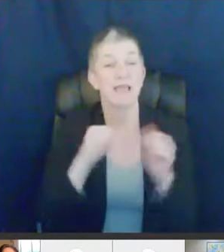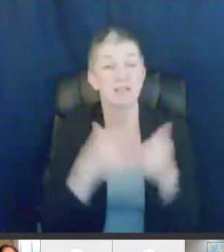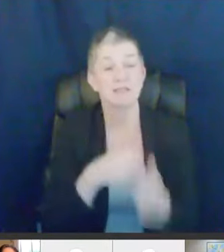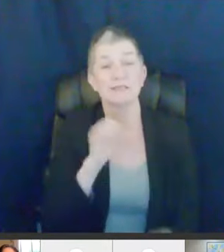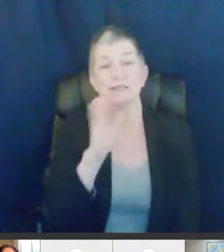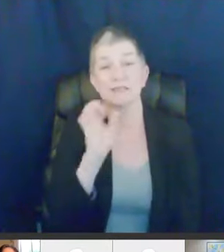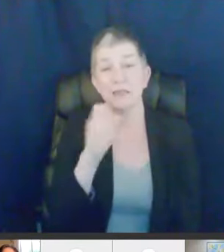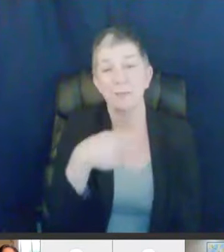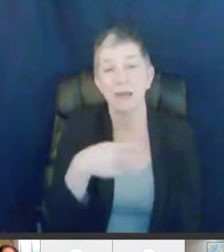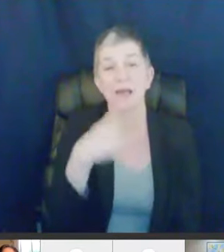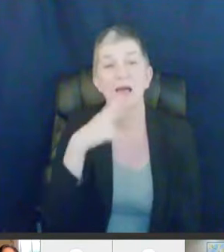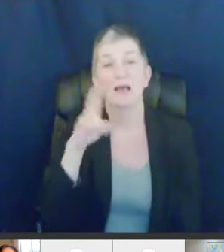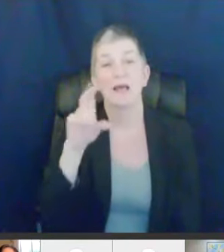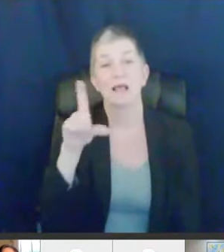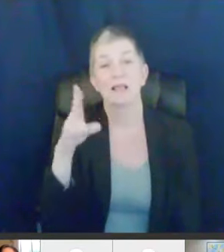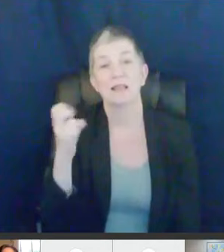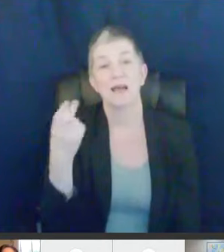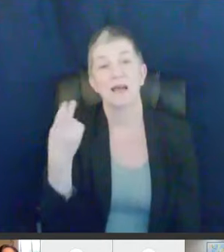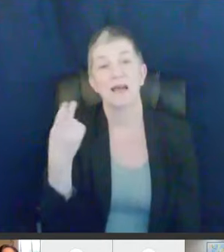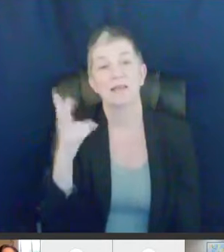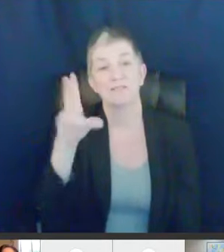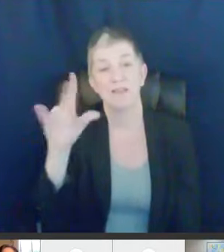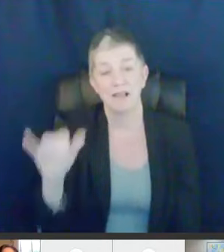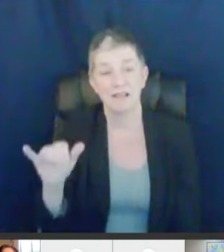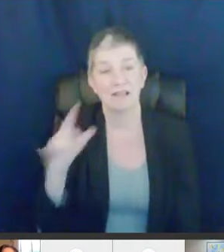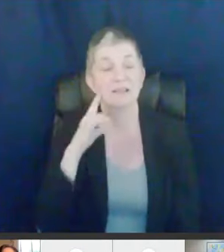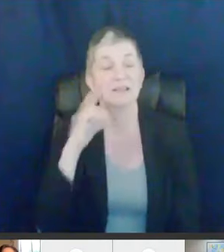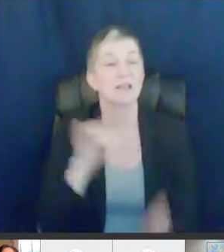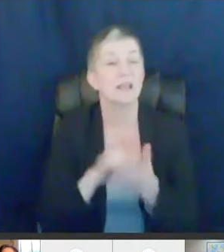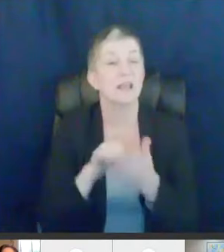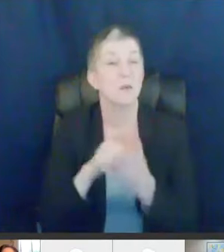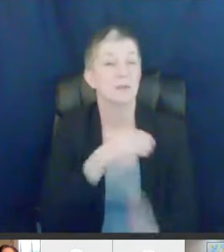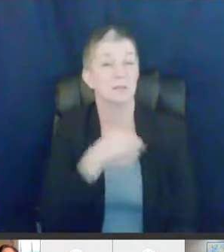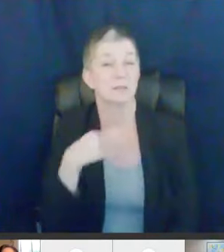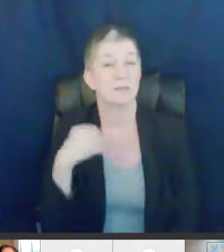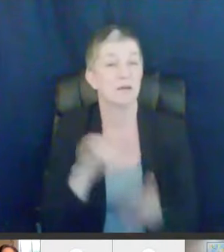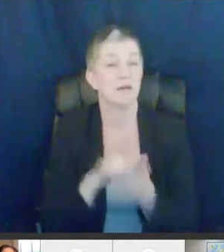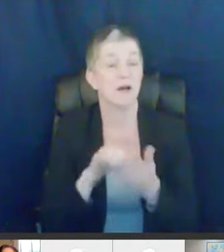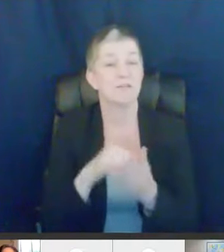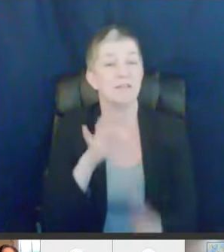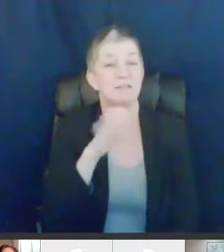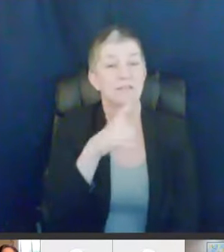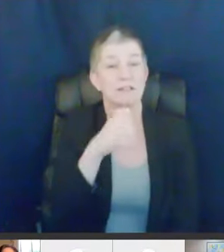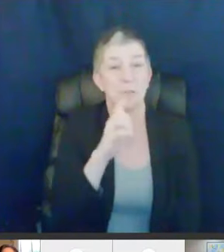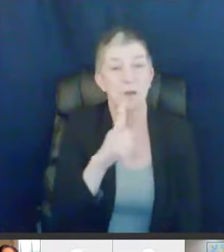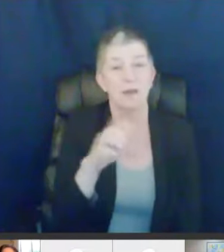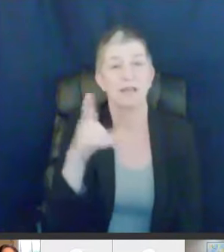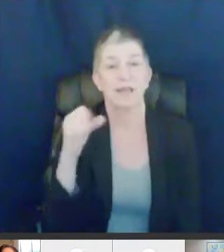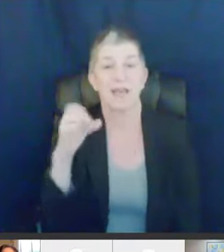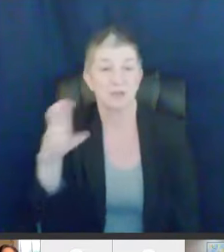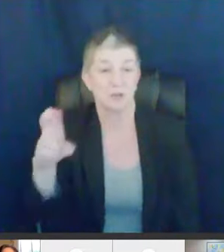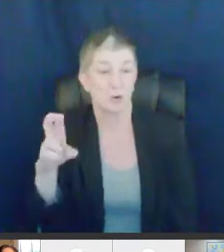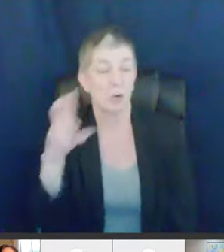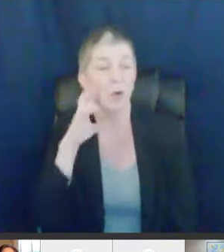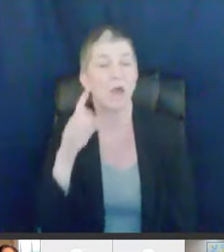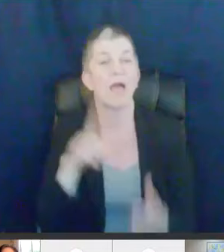medevac and Valley EMS he was a member of the Fleetwood and Exeter fire companies in addition he was the united states army who served in